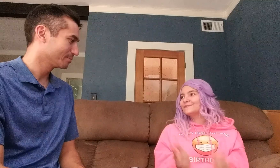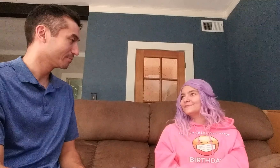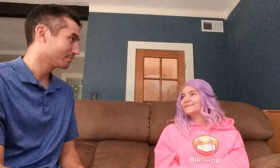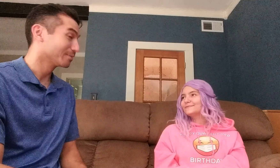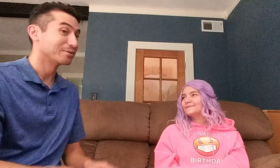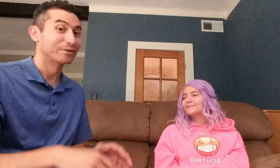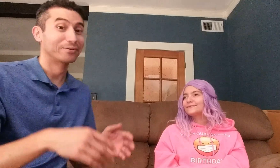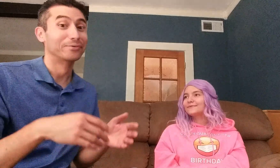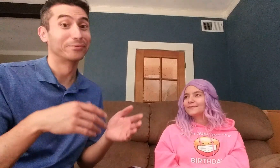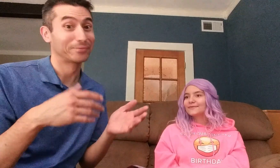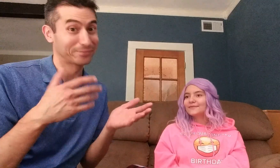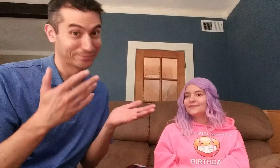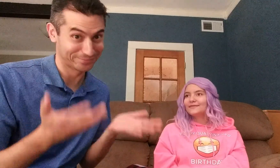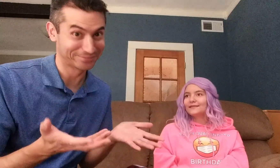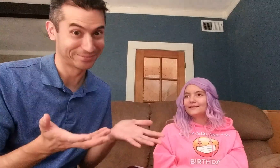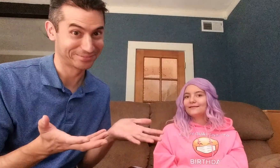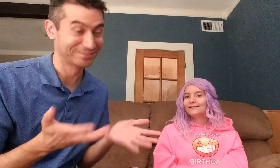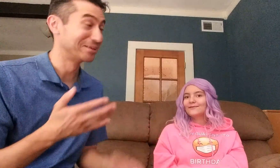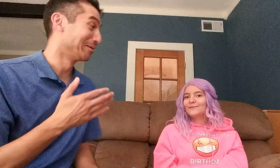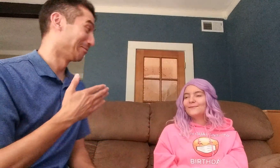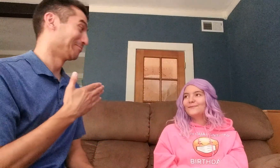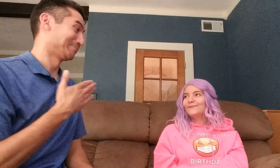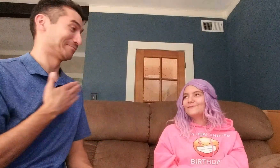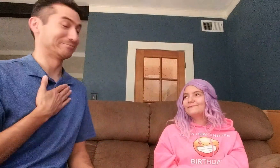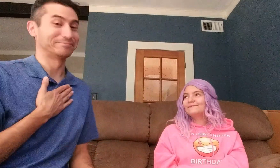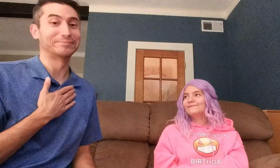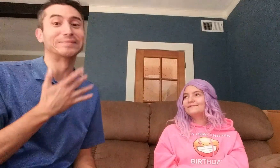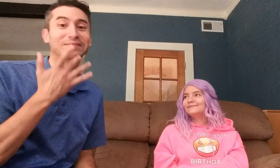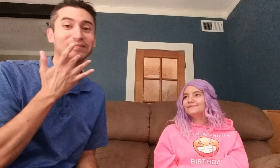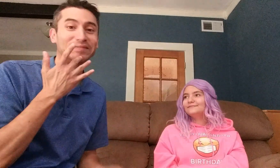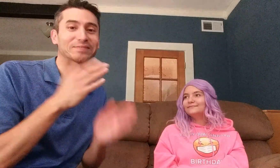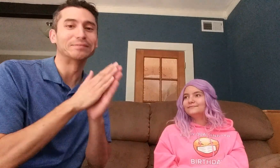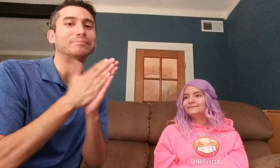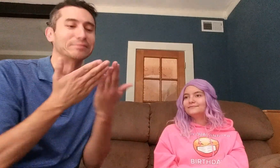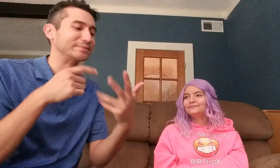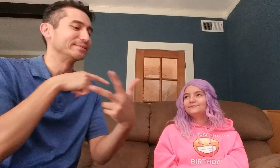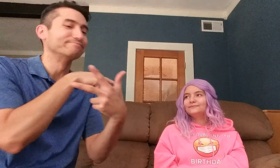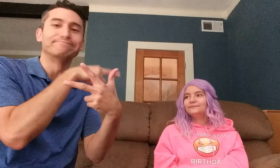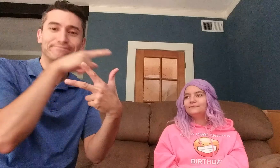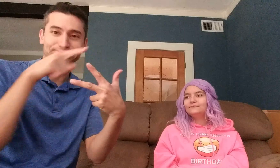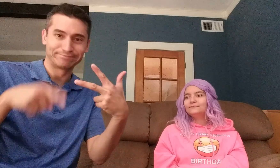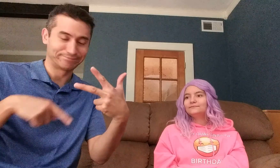WELL, MY FAVORITE BOOKS (list of 3 items):